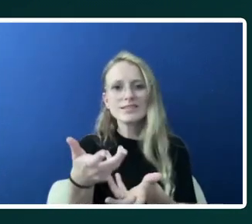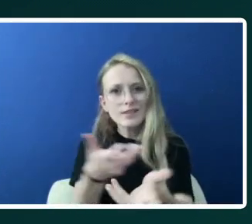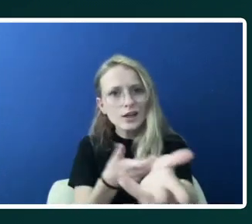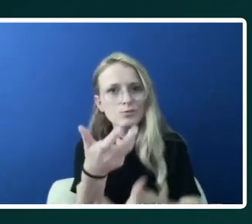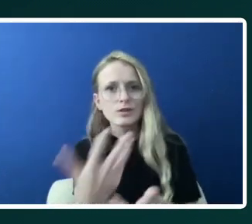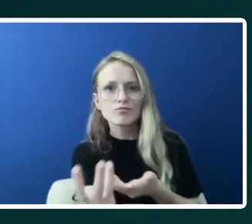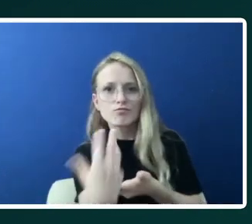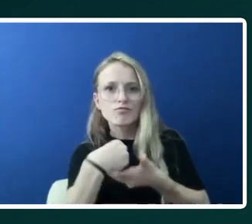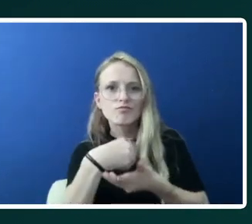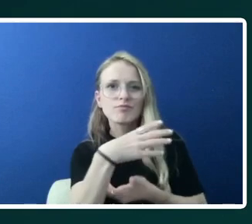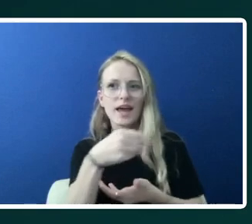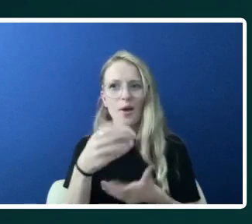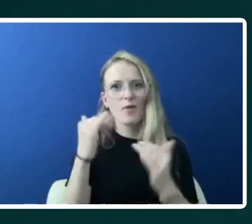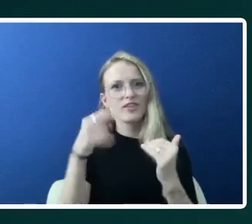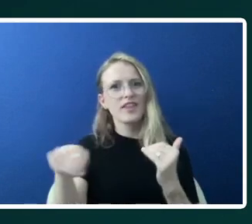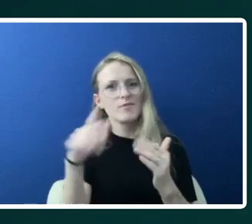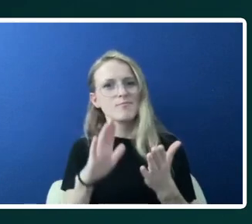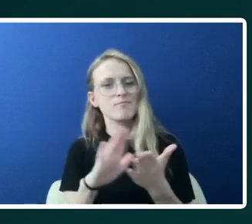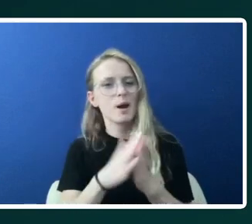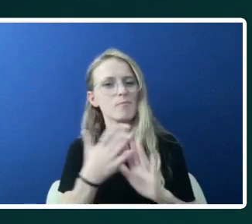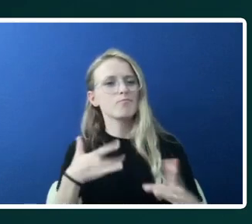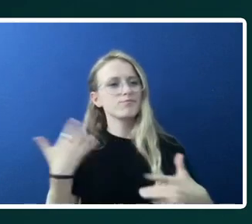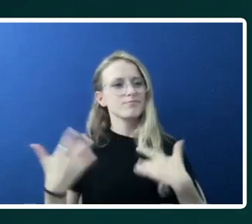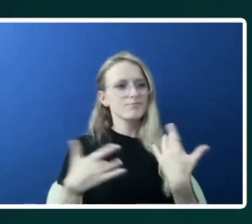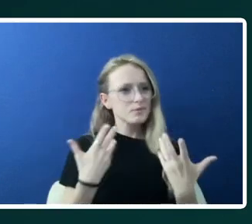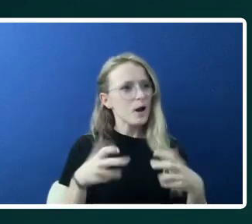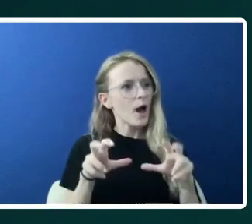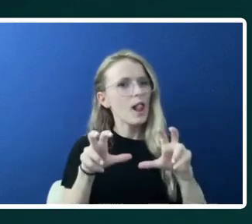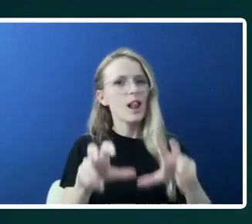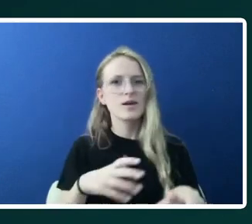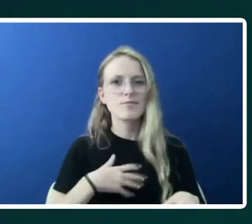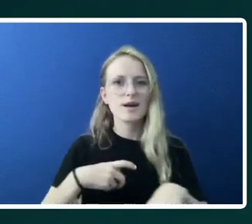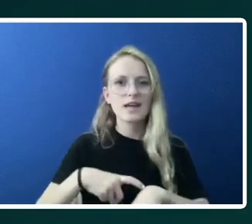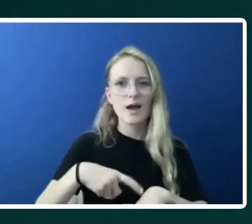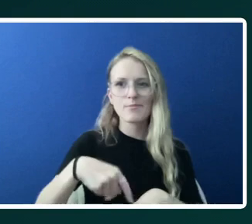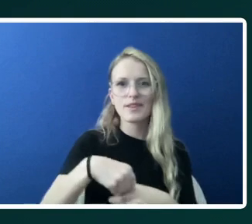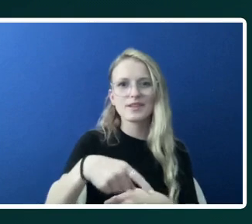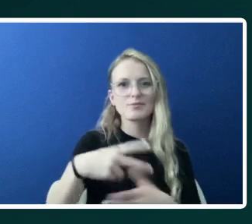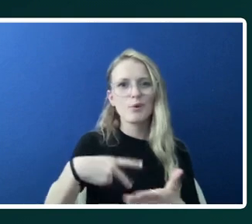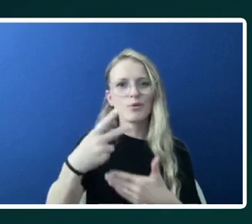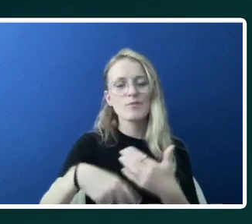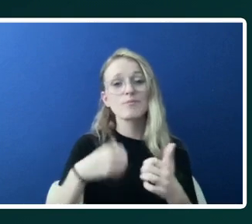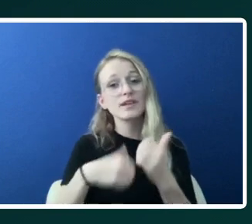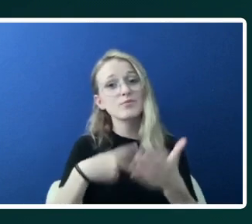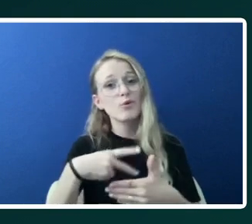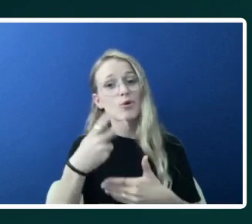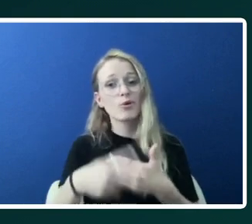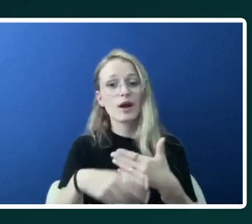to put their best effort into the program. Each program includes close looking at art. For